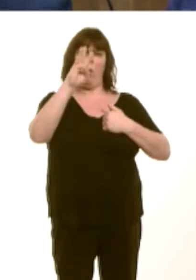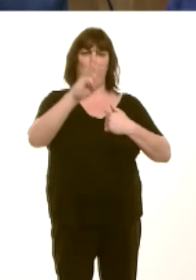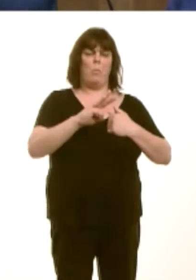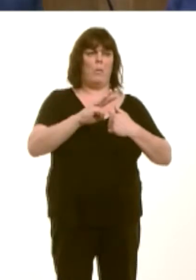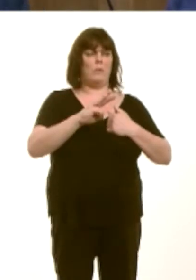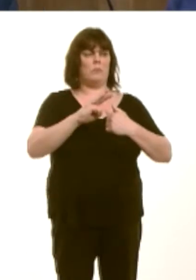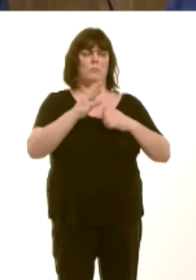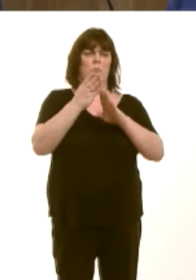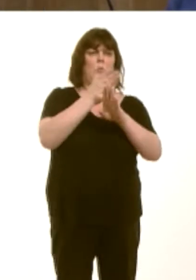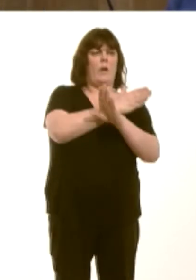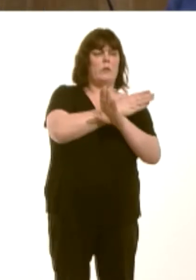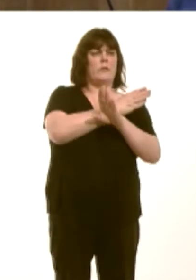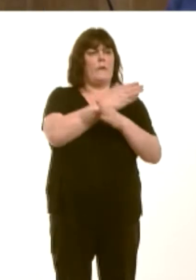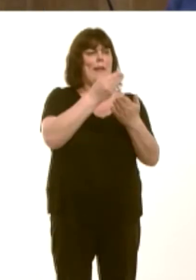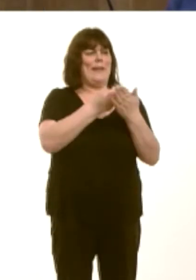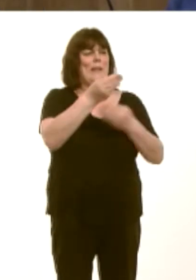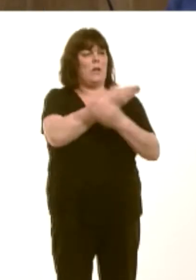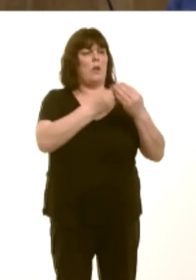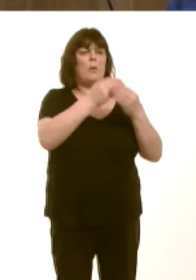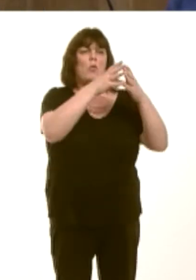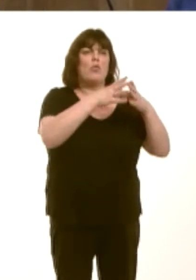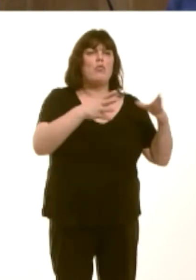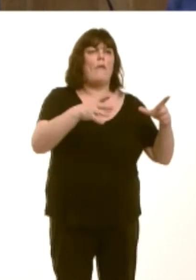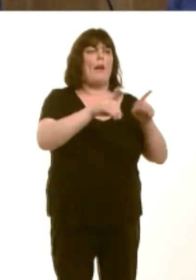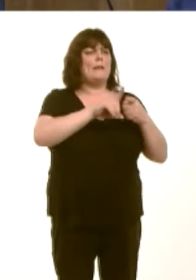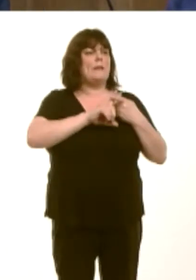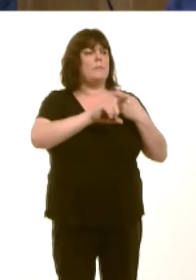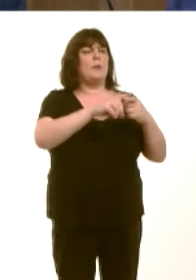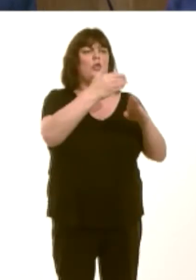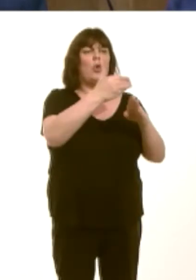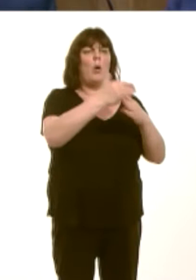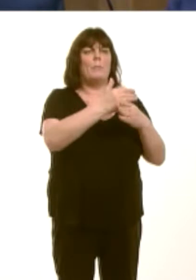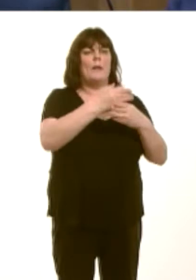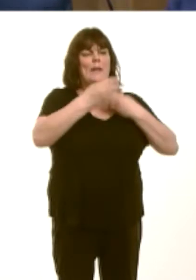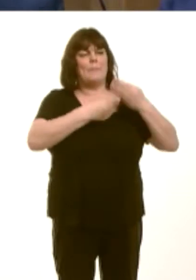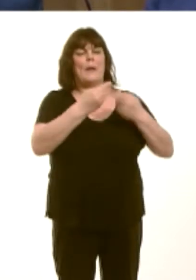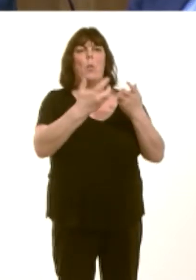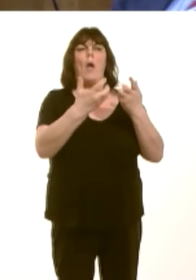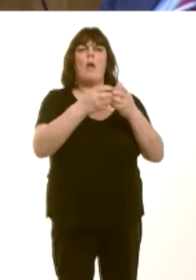and sustainable jobs are set out in the programme for government and, of course, we continue